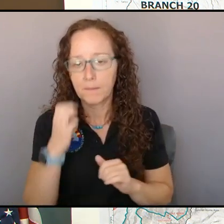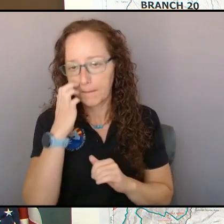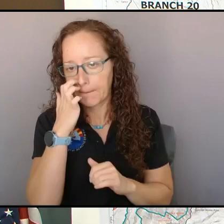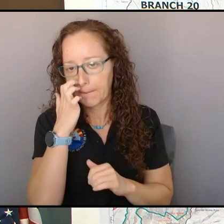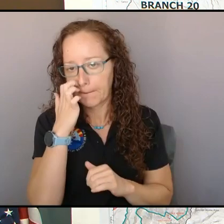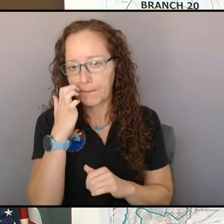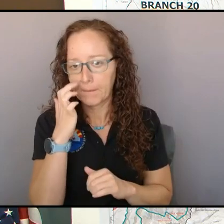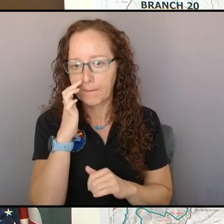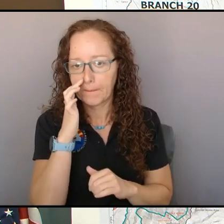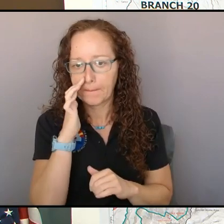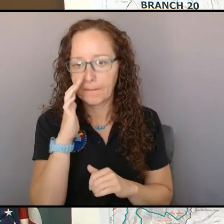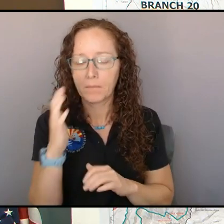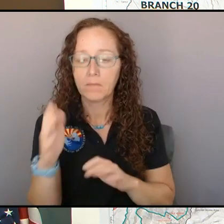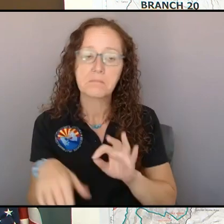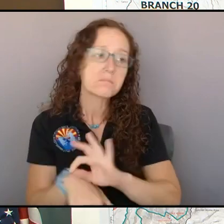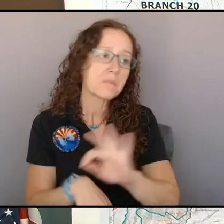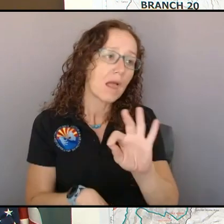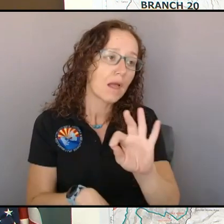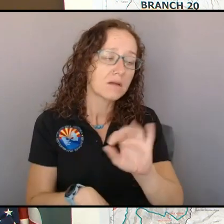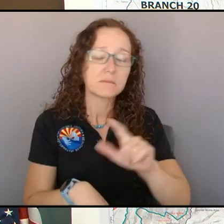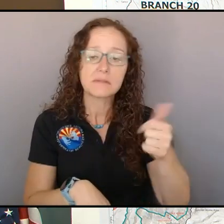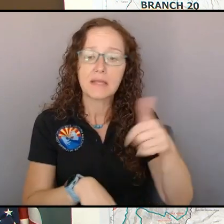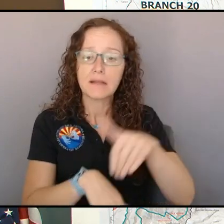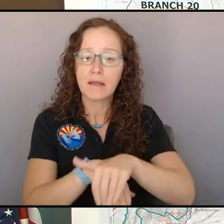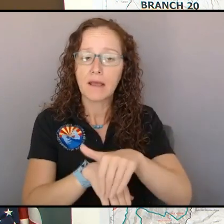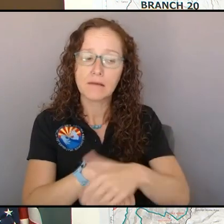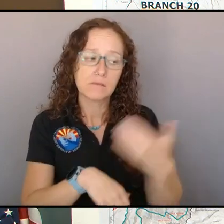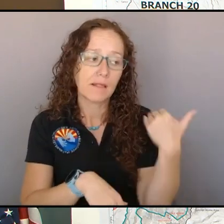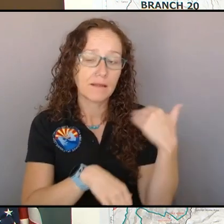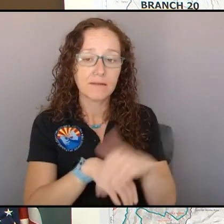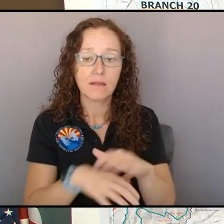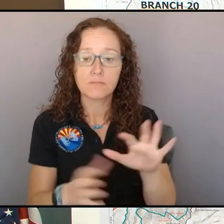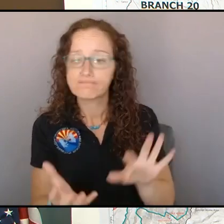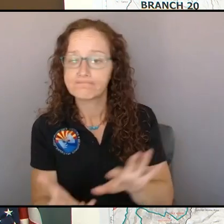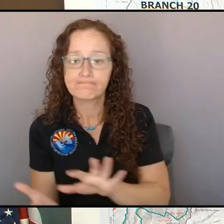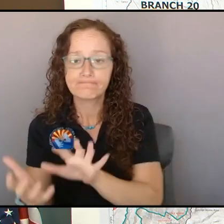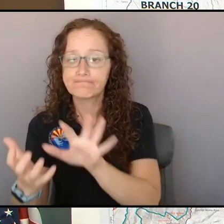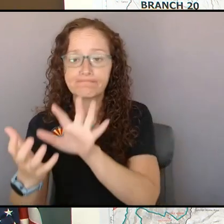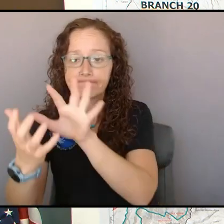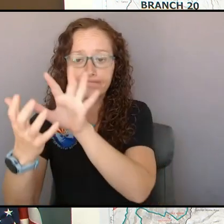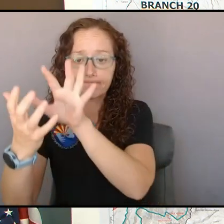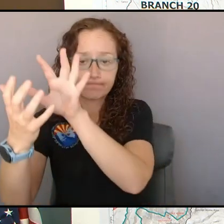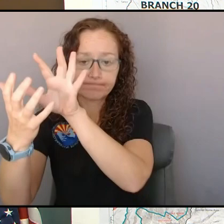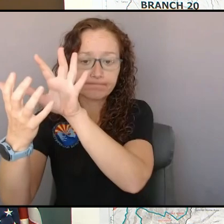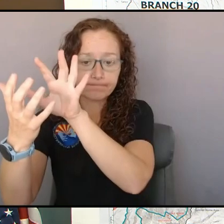9 PM to 10 PM hou,r got over to the western portion here. It